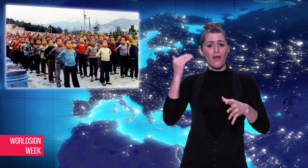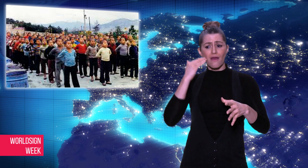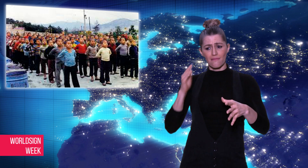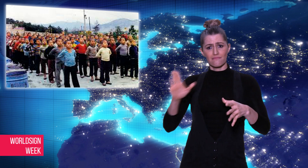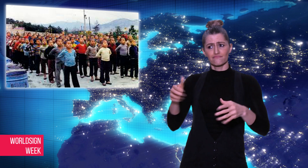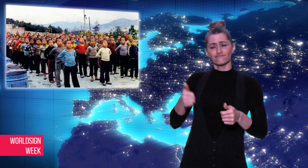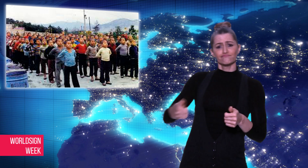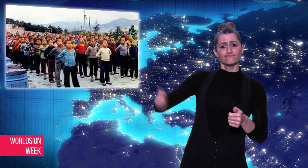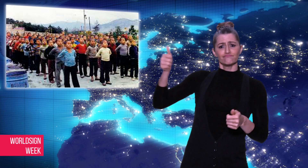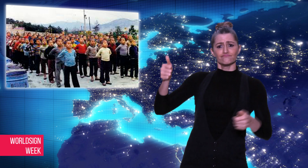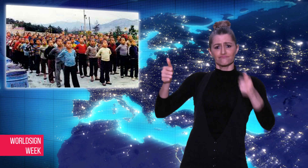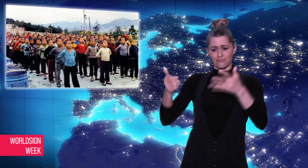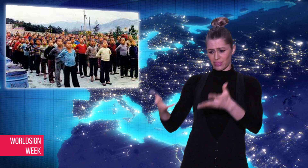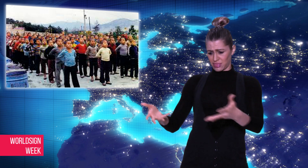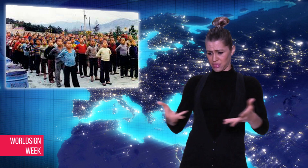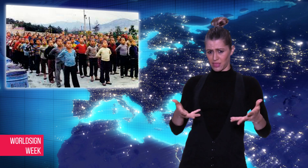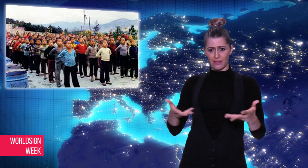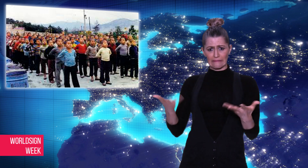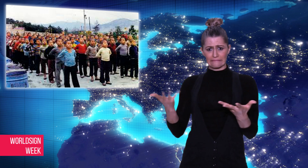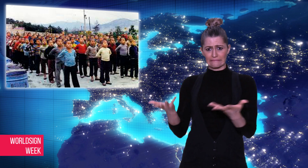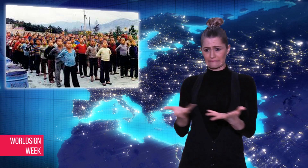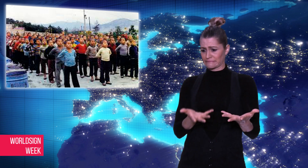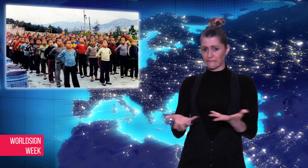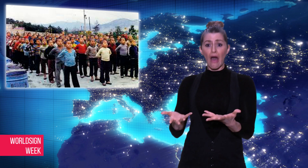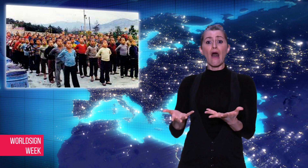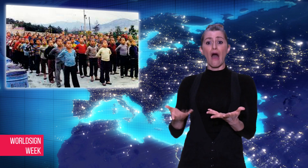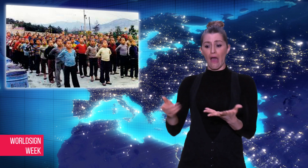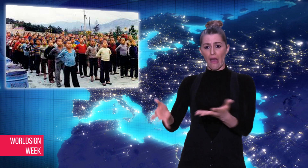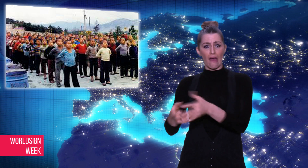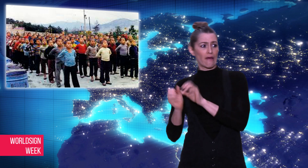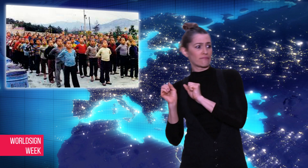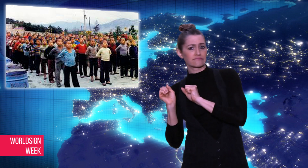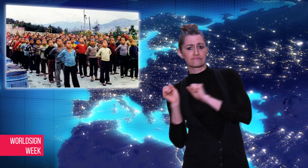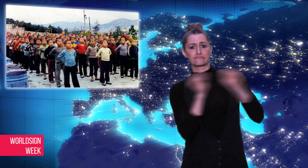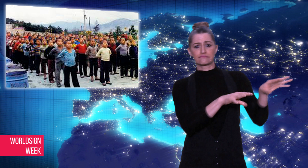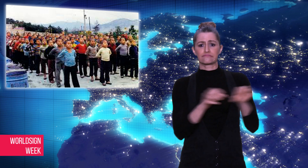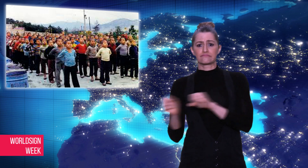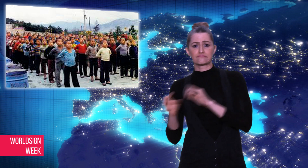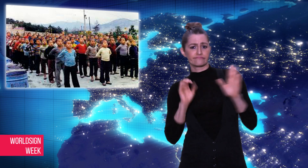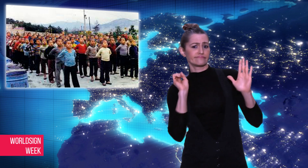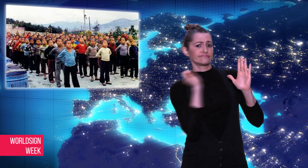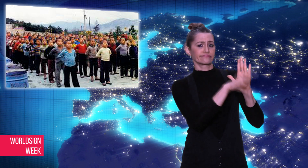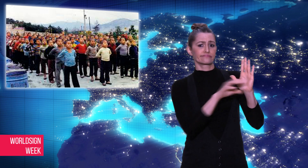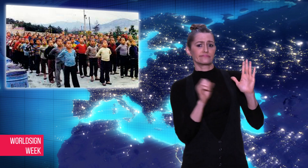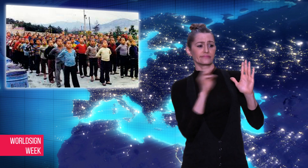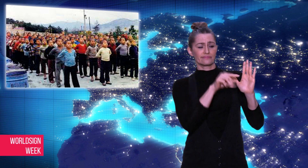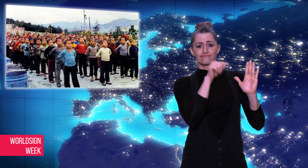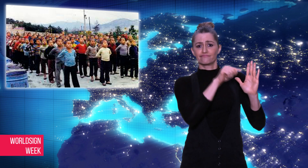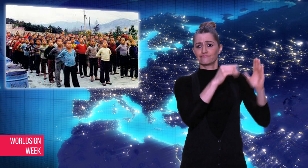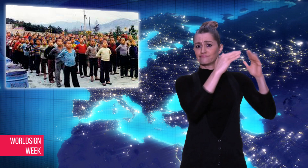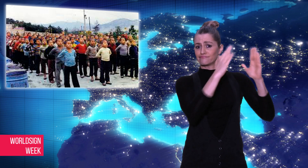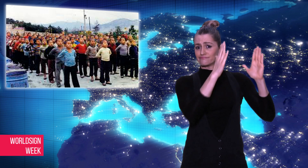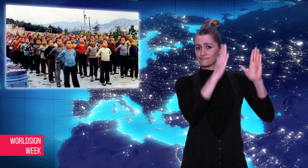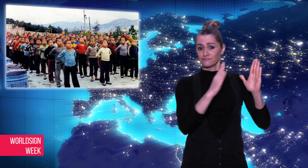homeless people to Brothers Home.